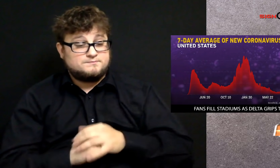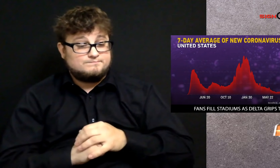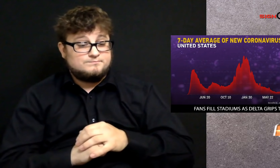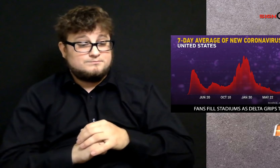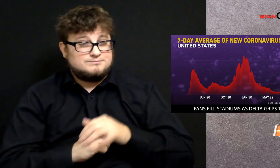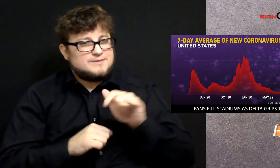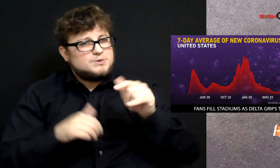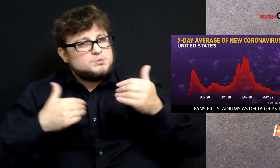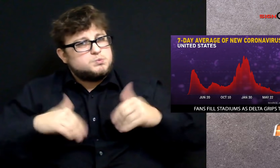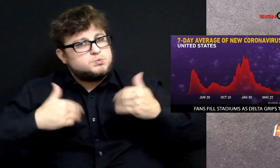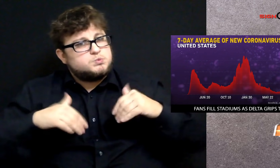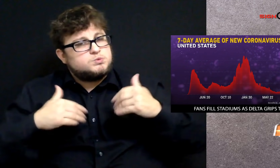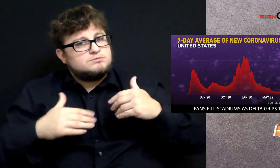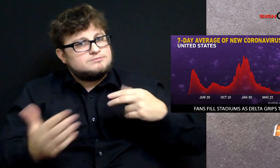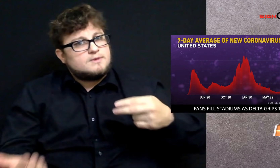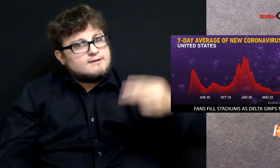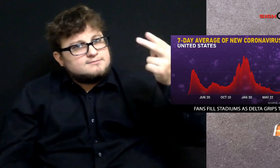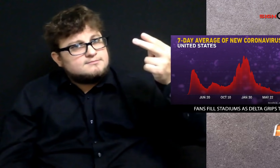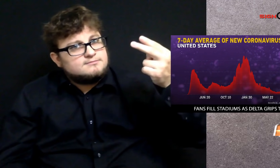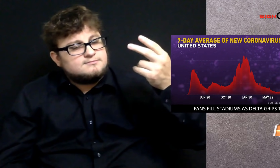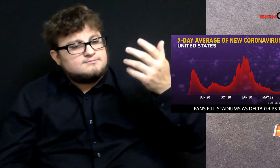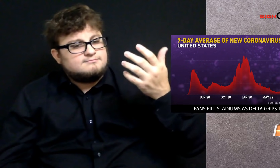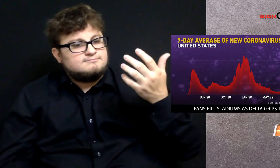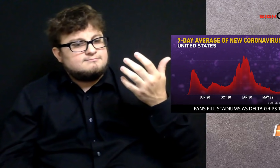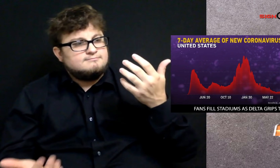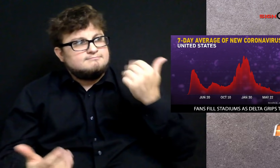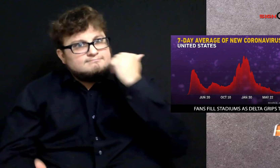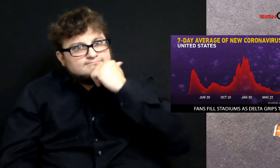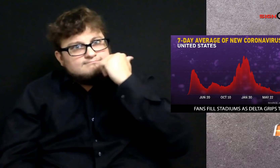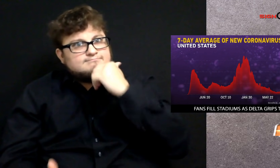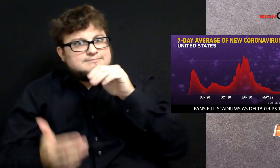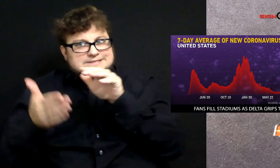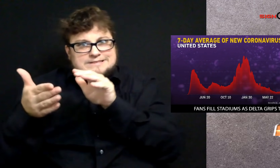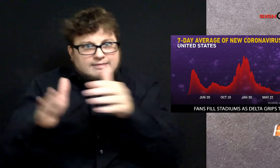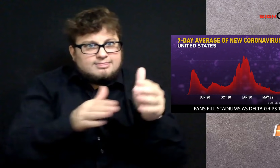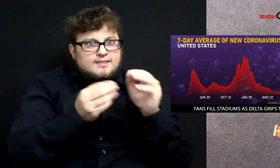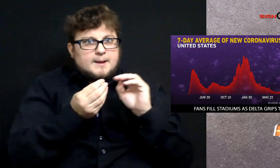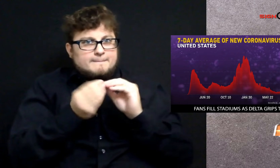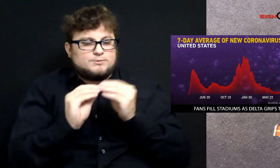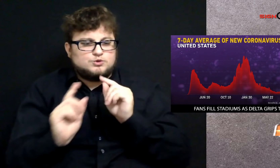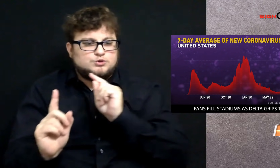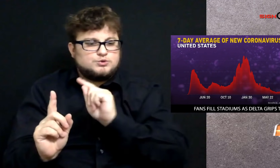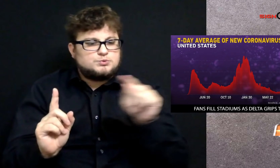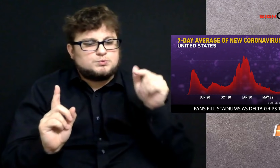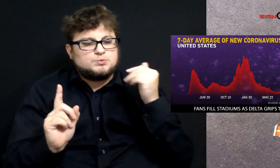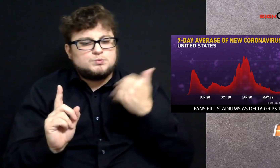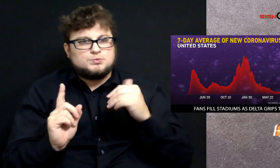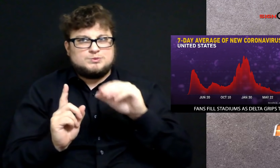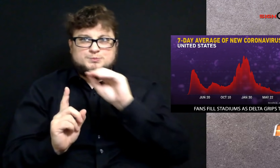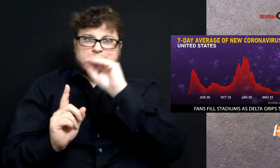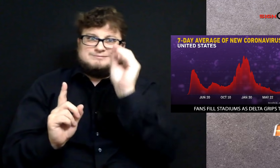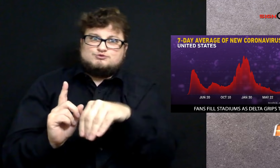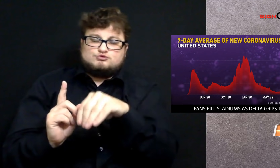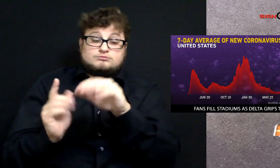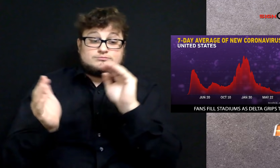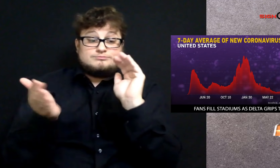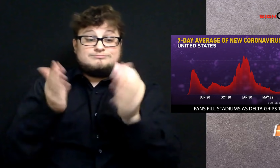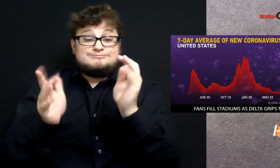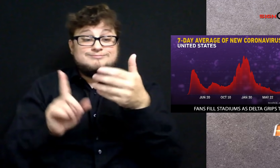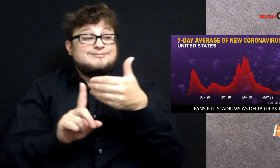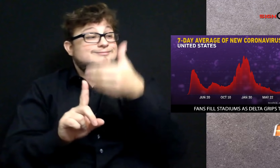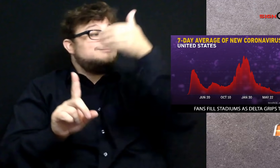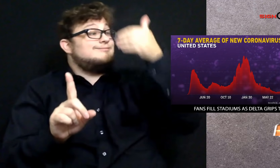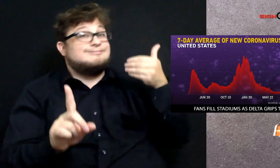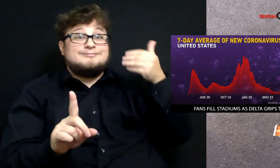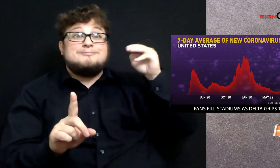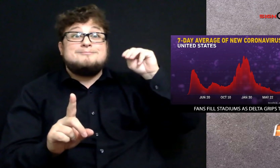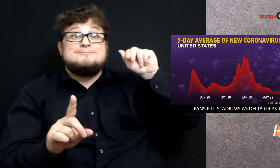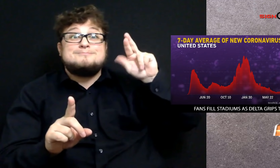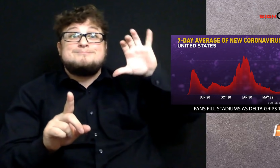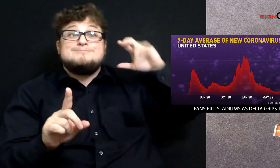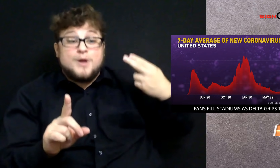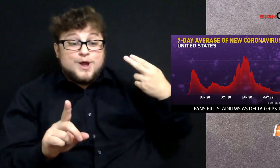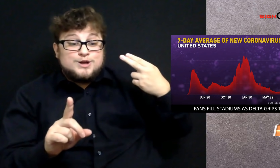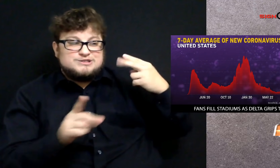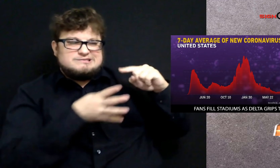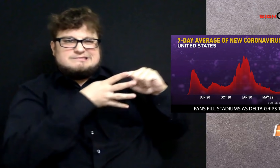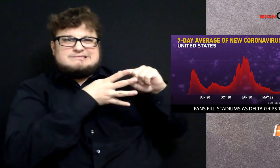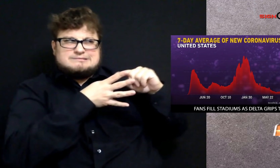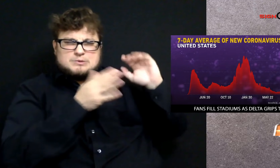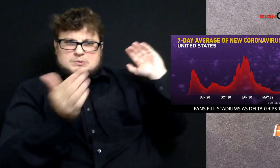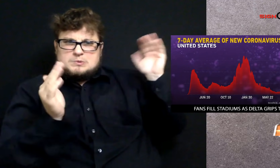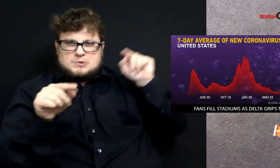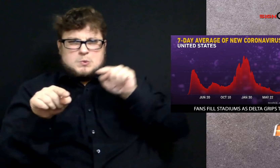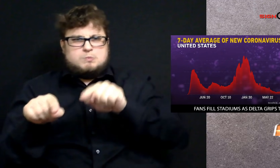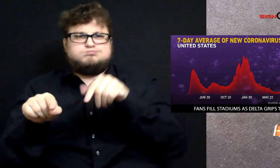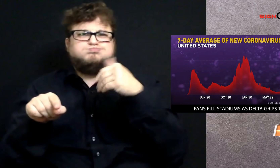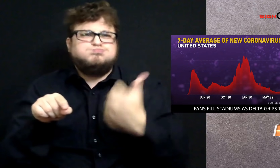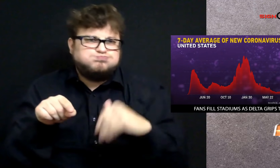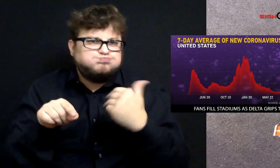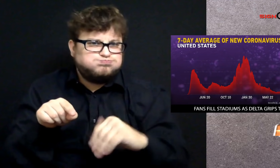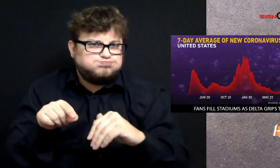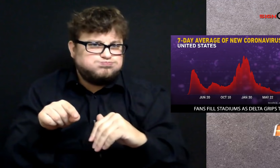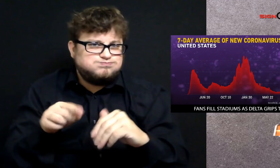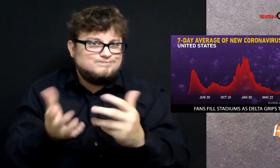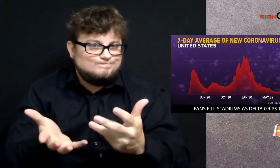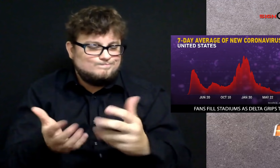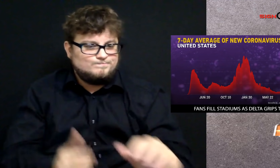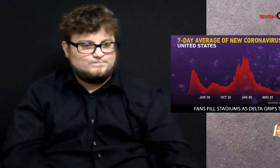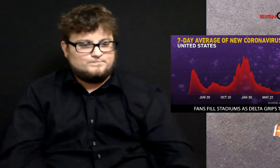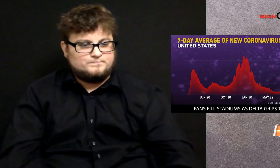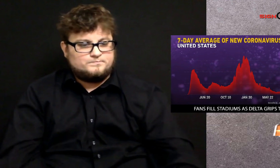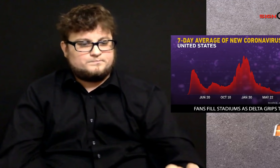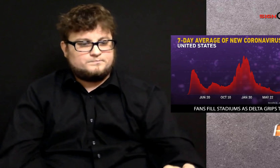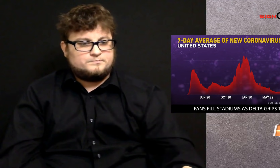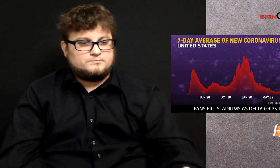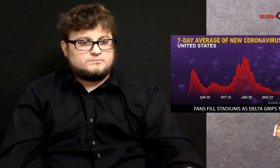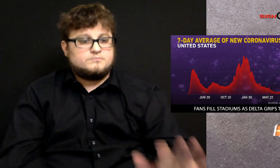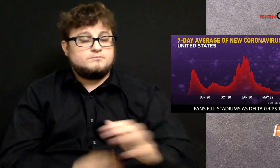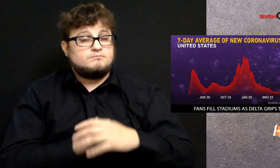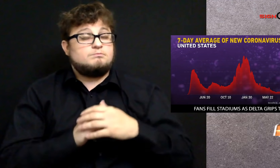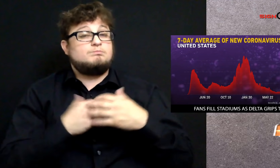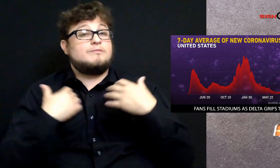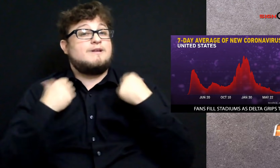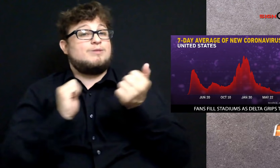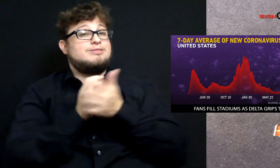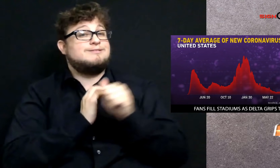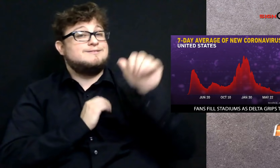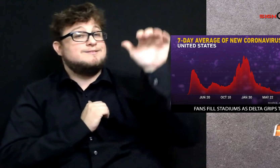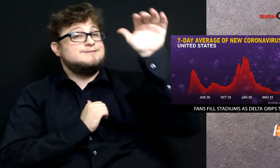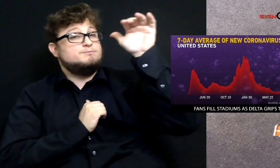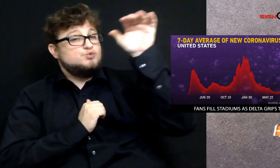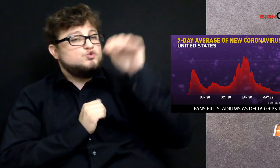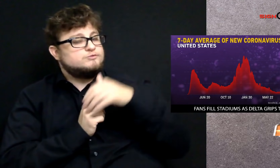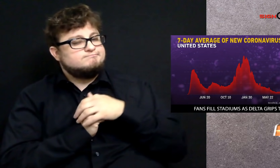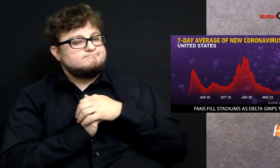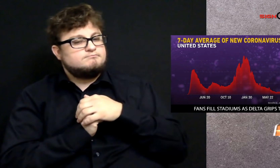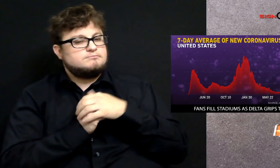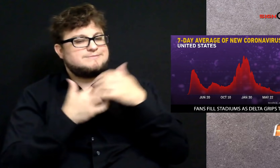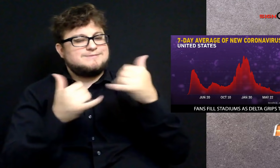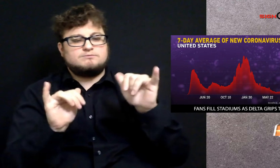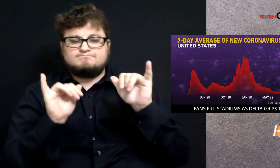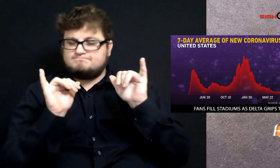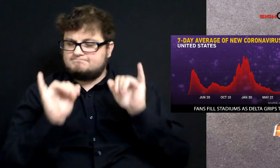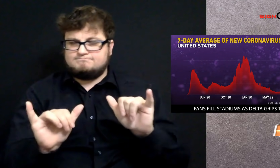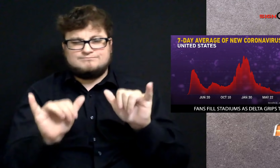Covid 19 each day in the week that's the highest daily death rate since early March